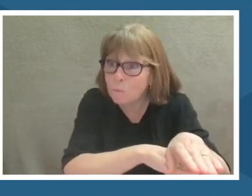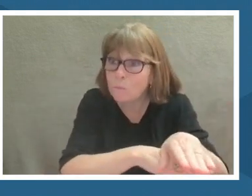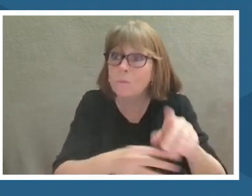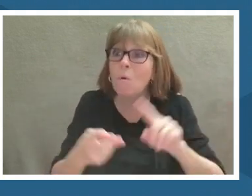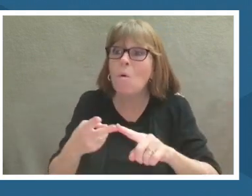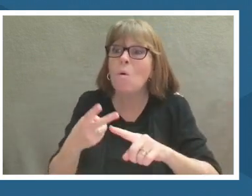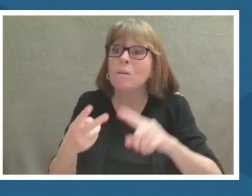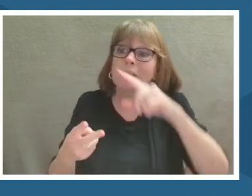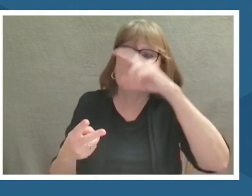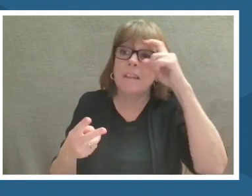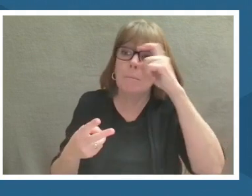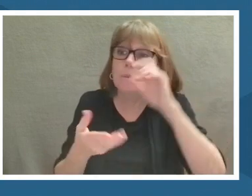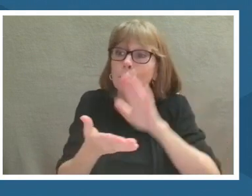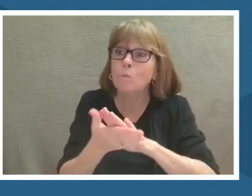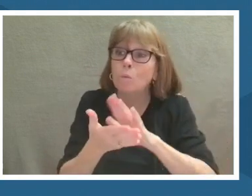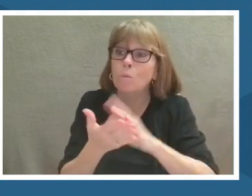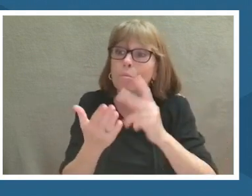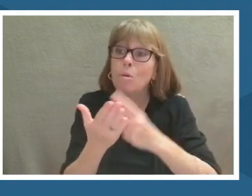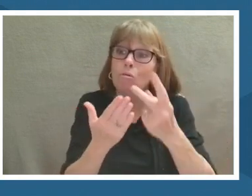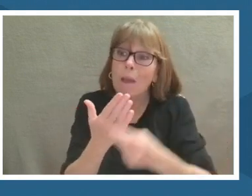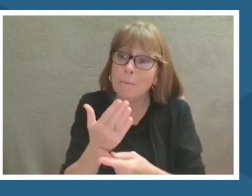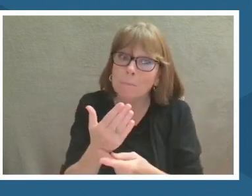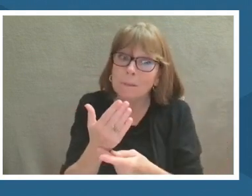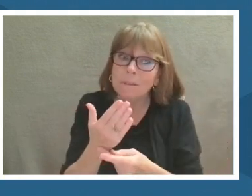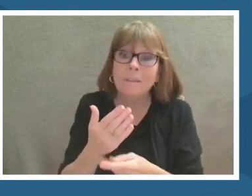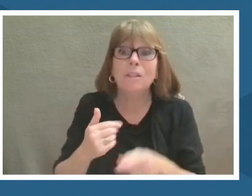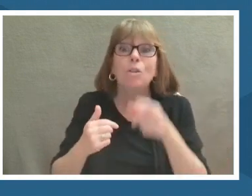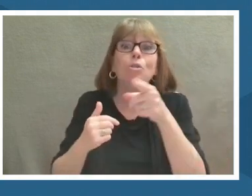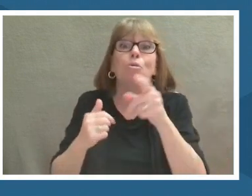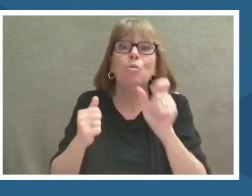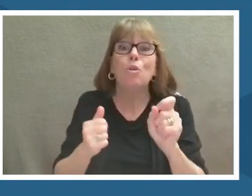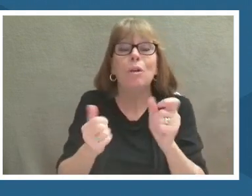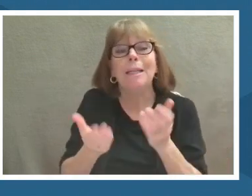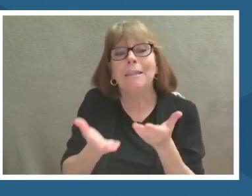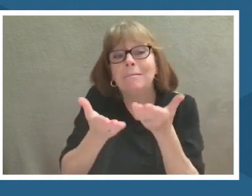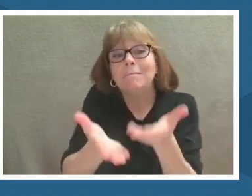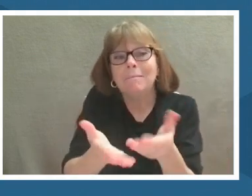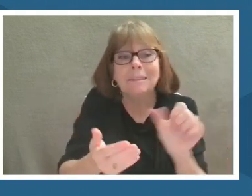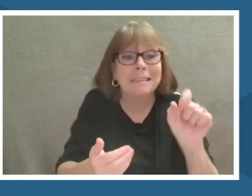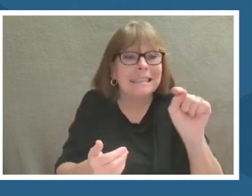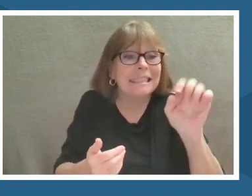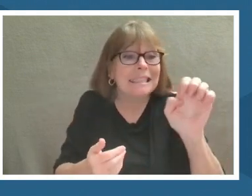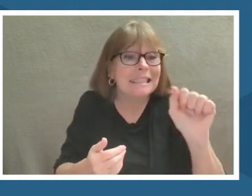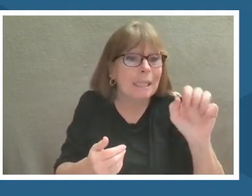opportune times to introduce steam and